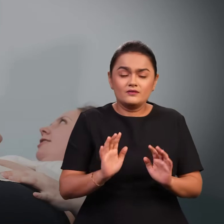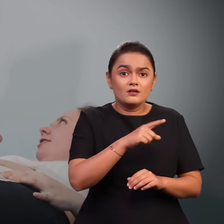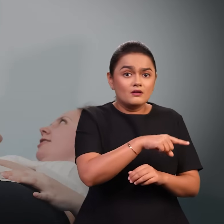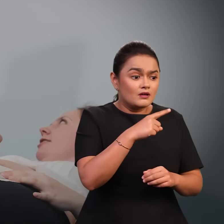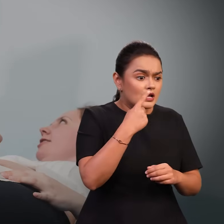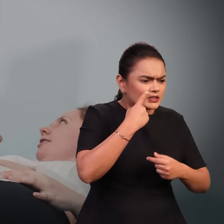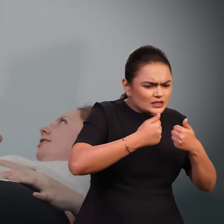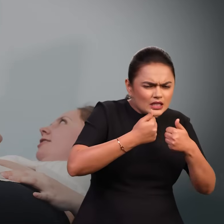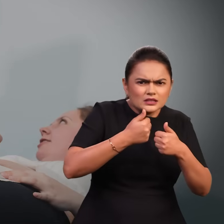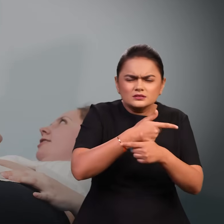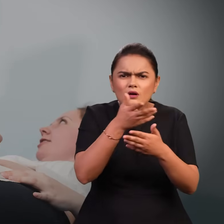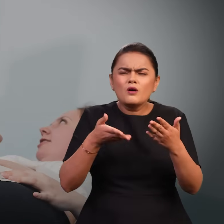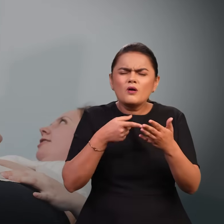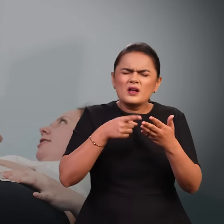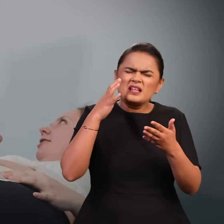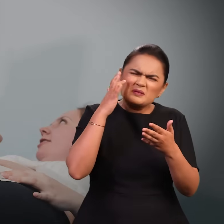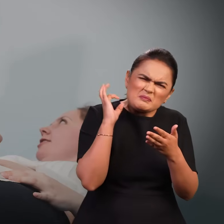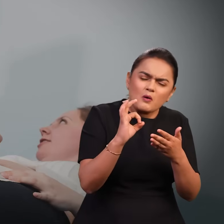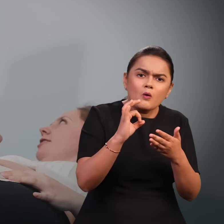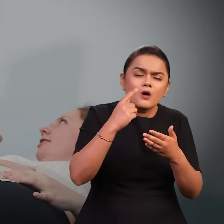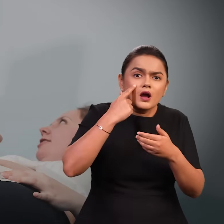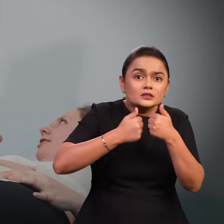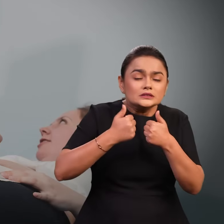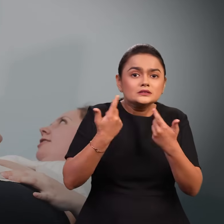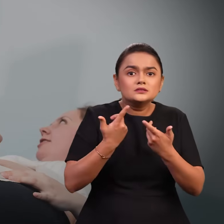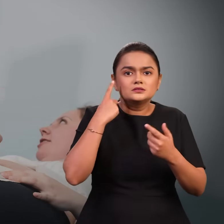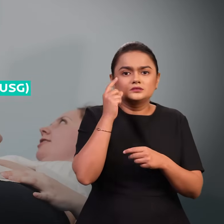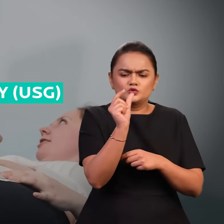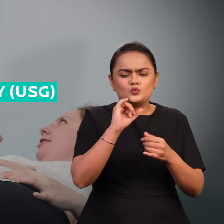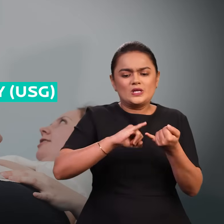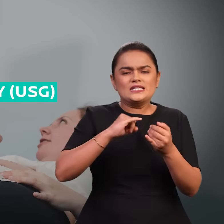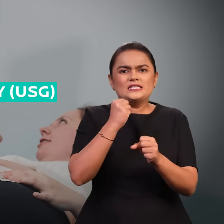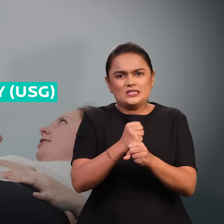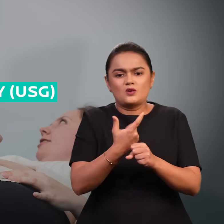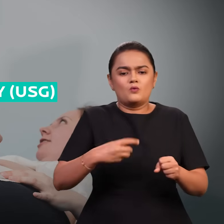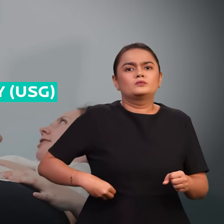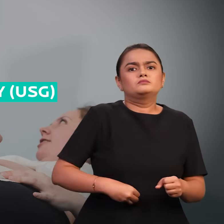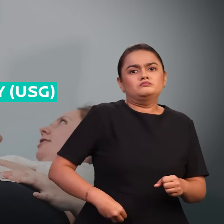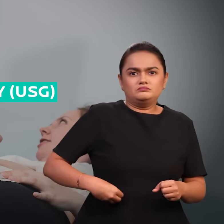The most important examination is, ultrasonography (USG)